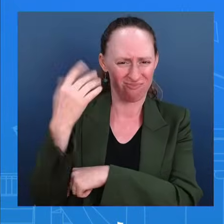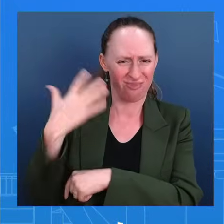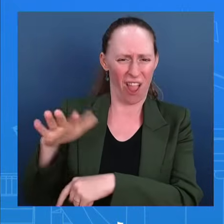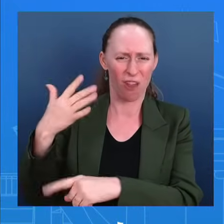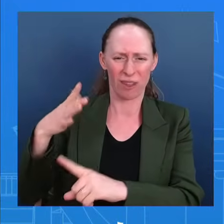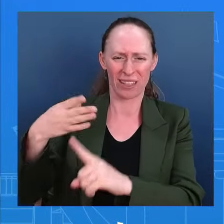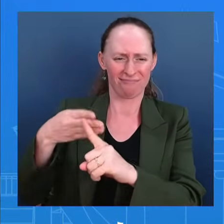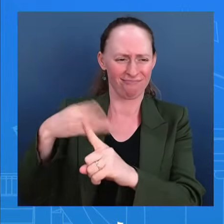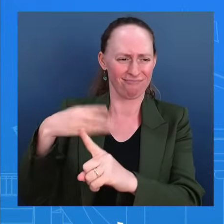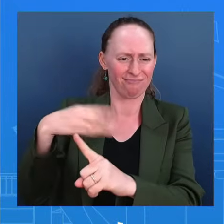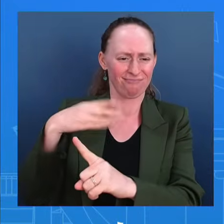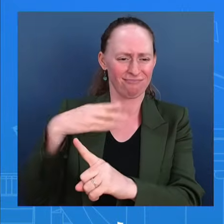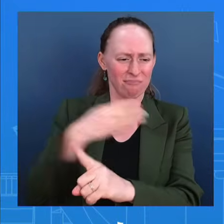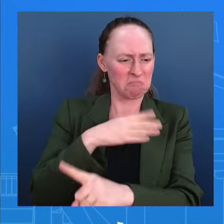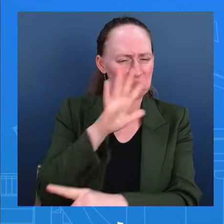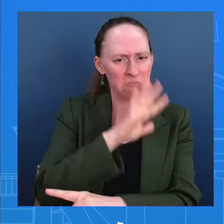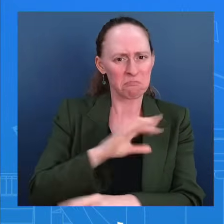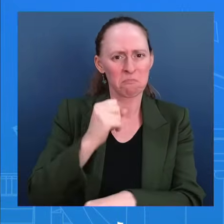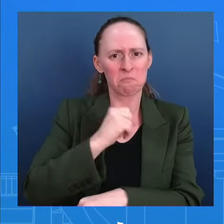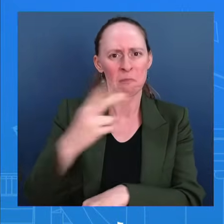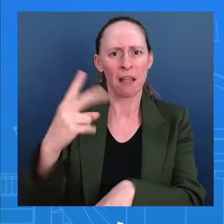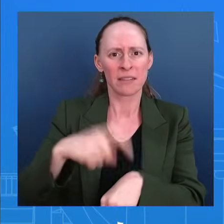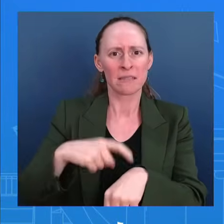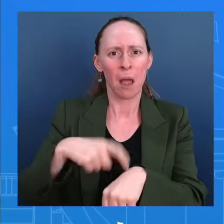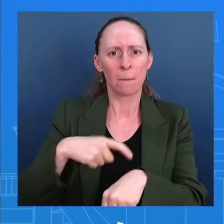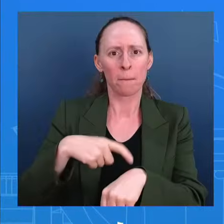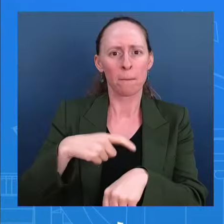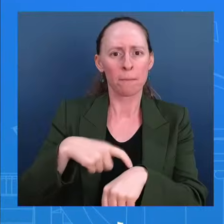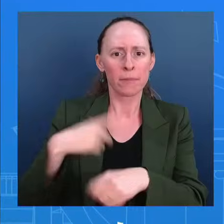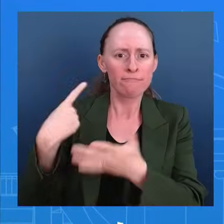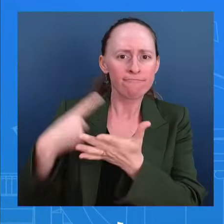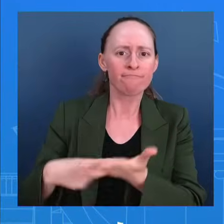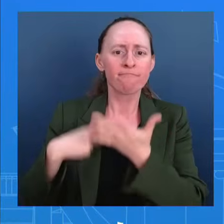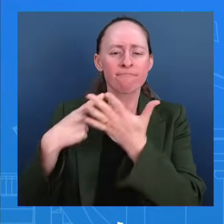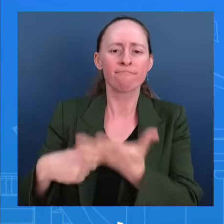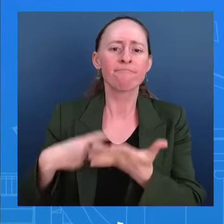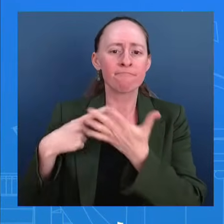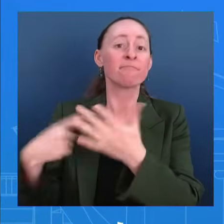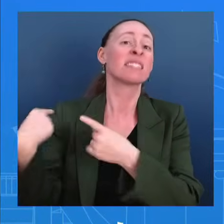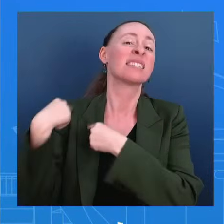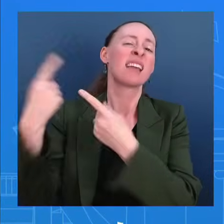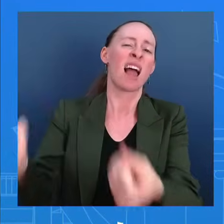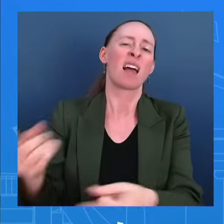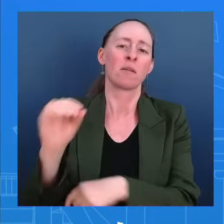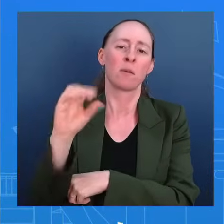the past year, since October 7th of 2023. And I think what you have seen from this administration